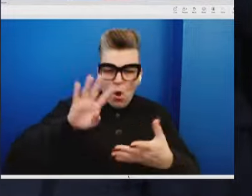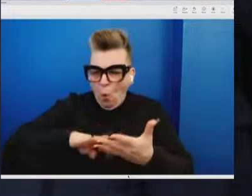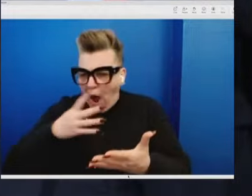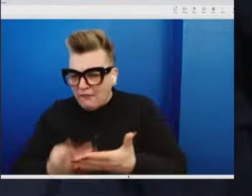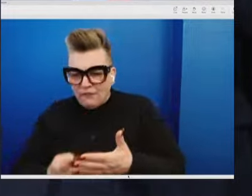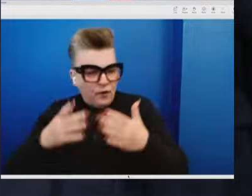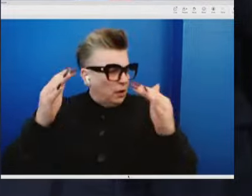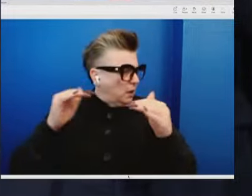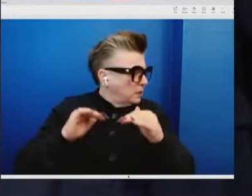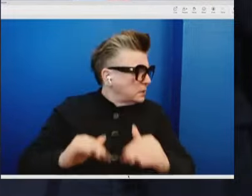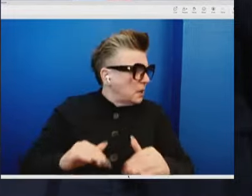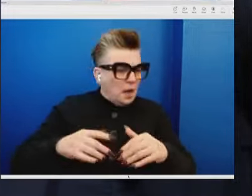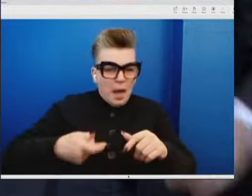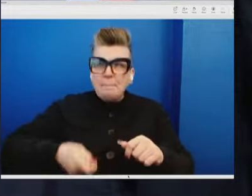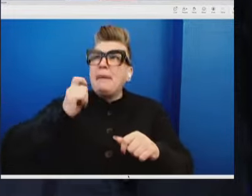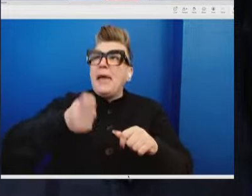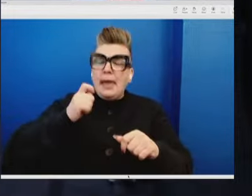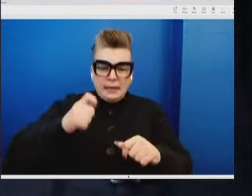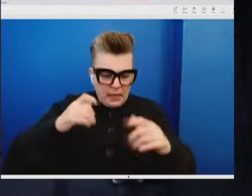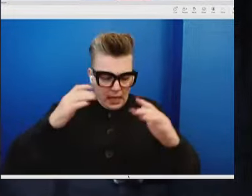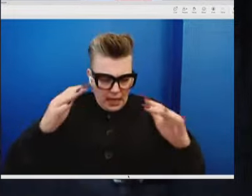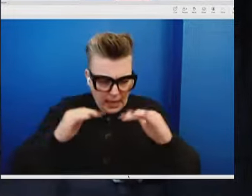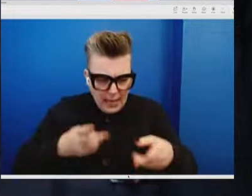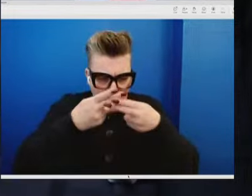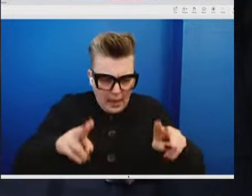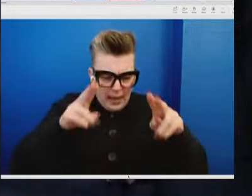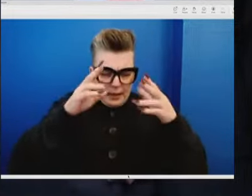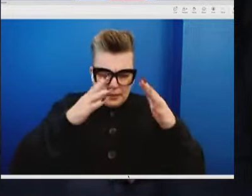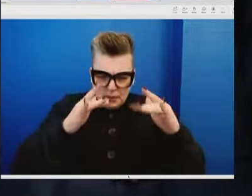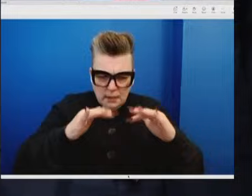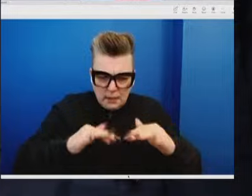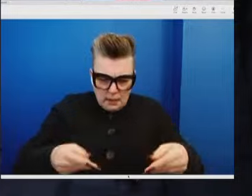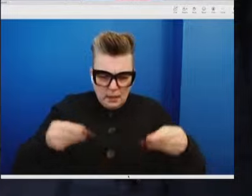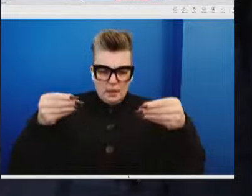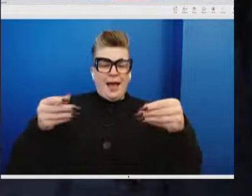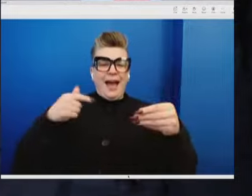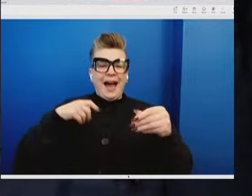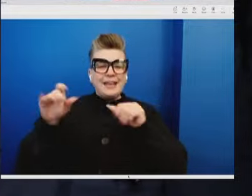pre-negotiated because we can do it for all 50 states. And by driving down those costs.